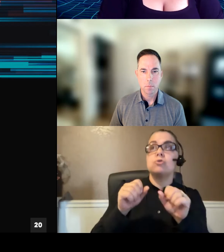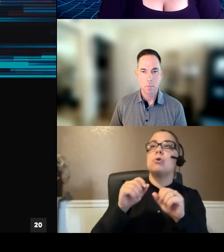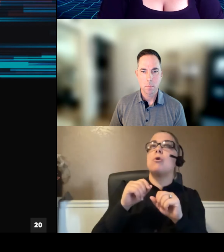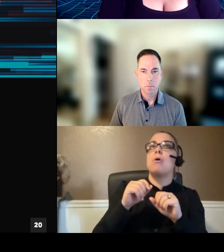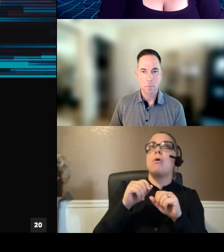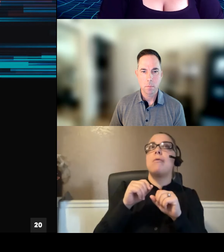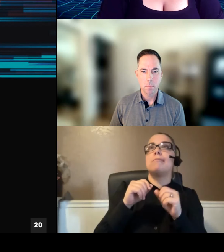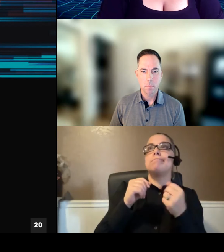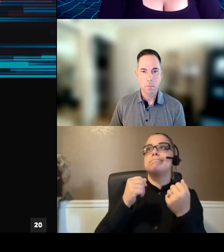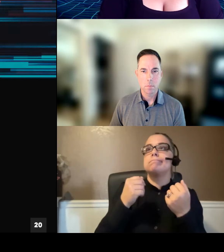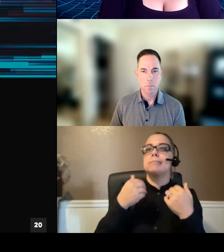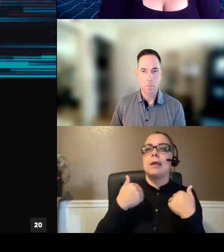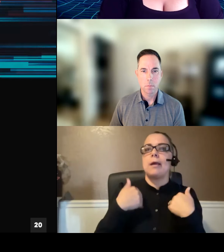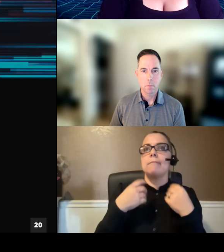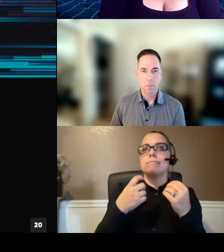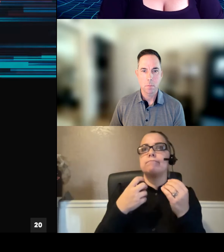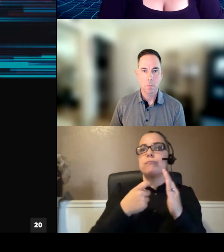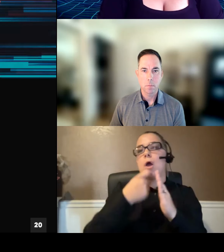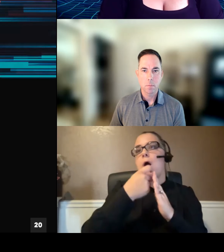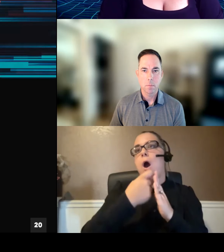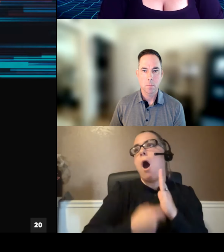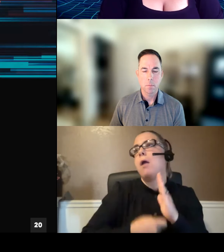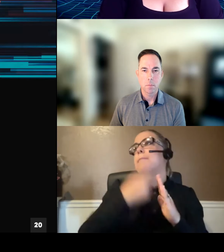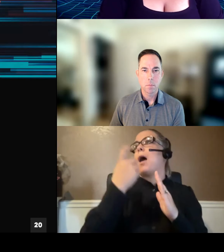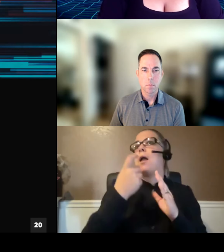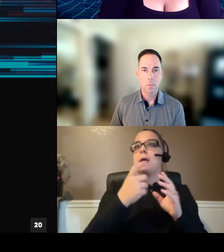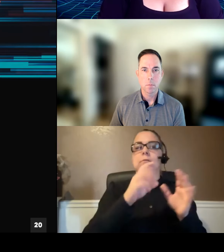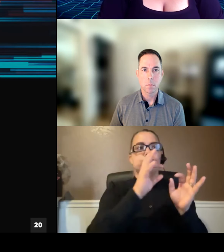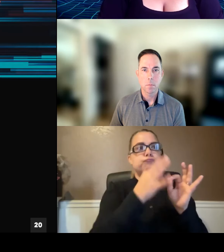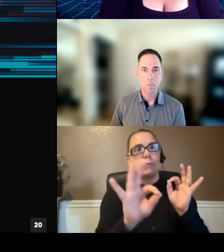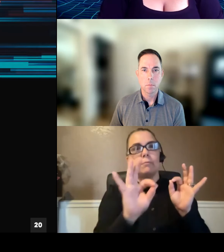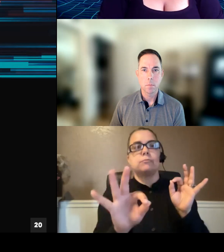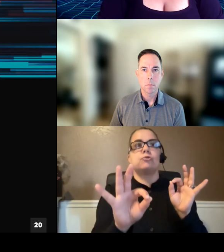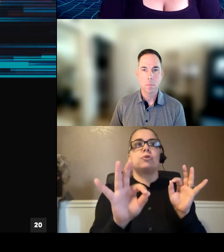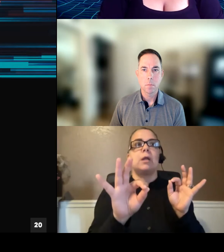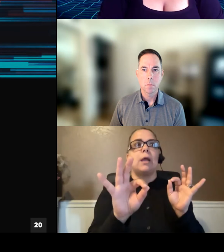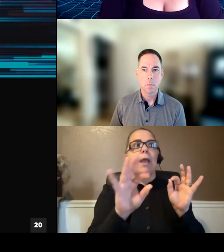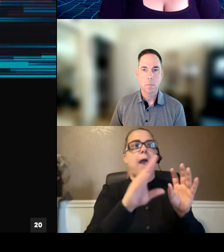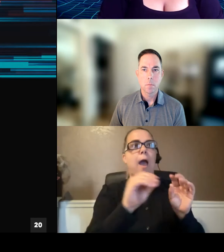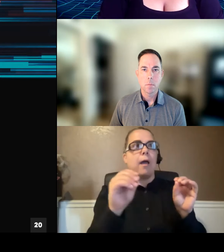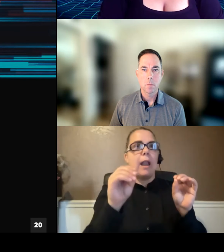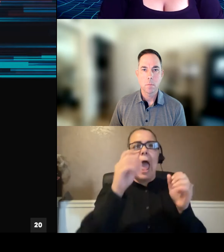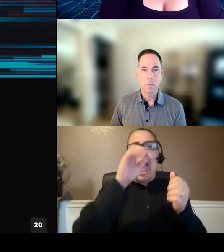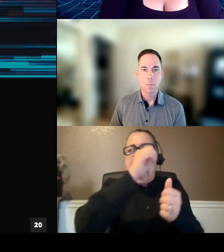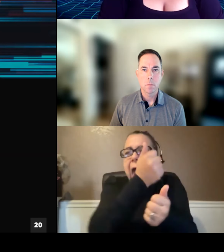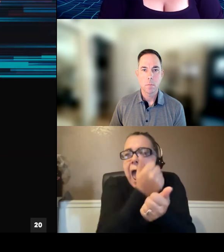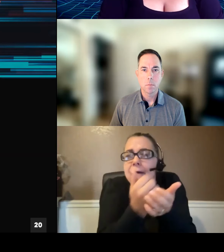these files and it will pick up on every single thing. And it will add all of this unneeded